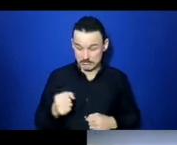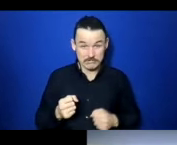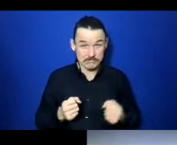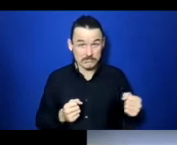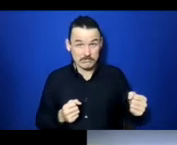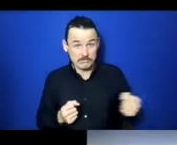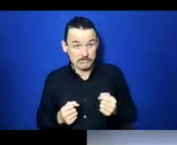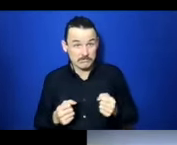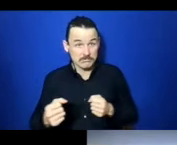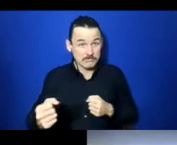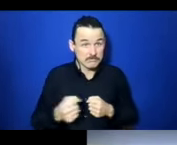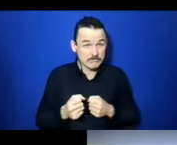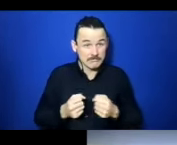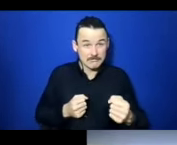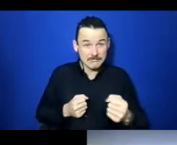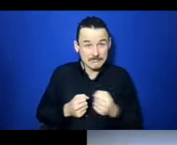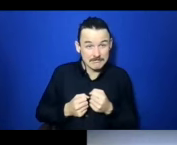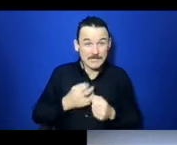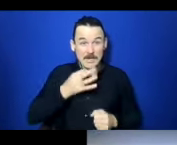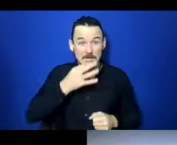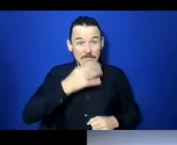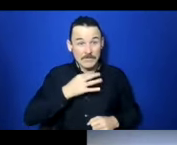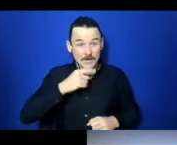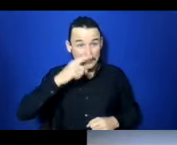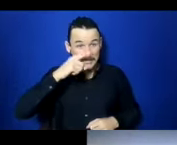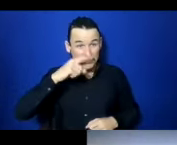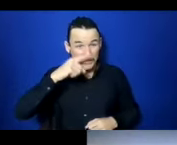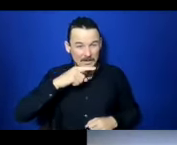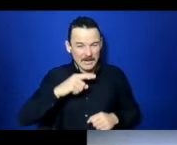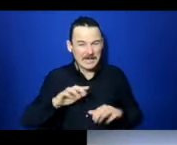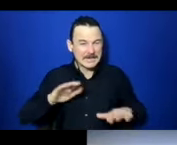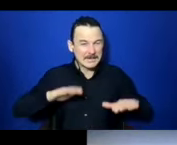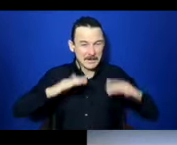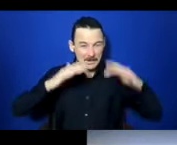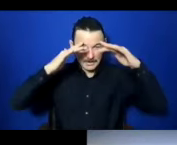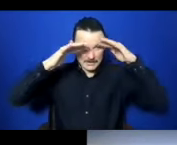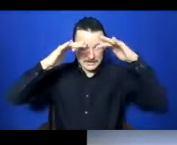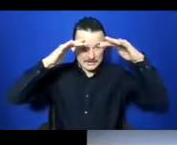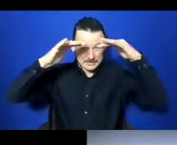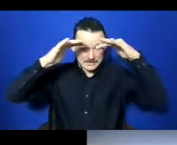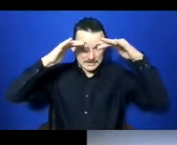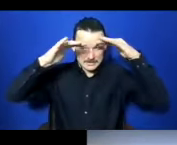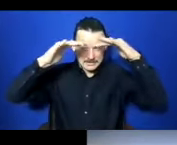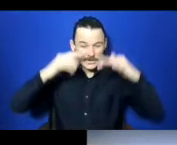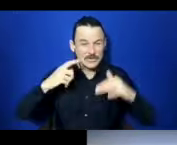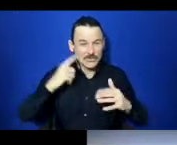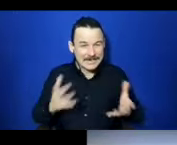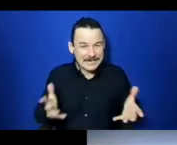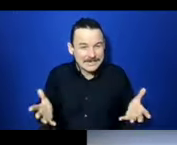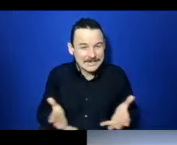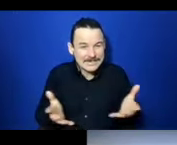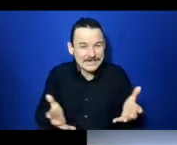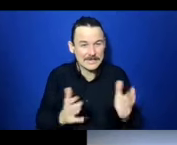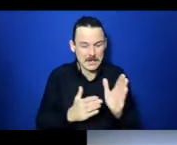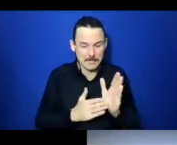together to start to generate a momentum that's how things change. If you're working isolation,